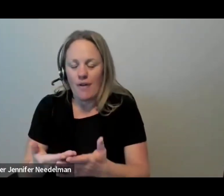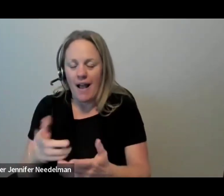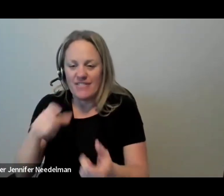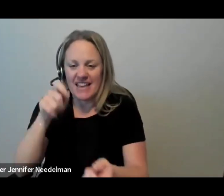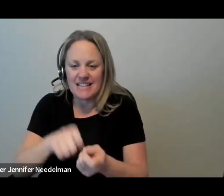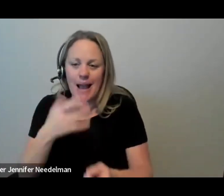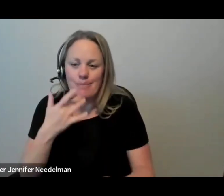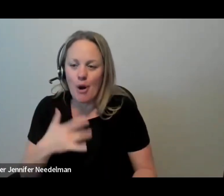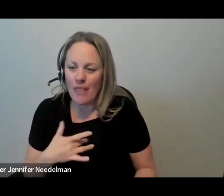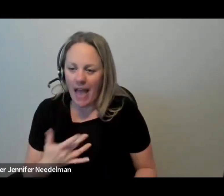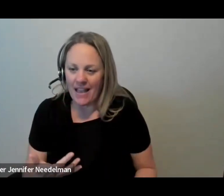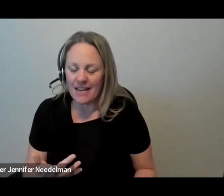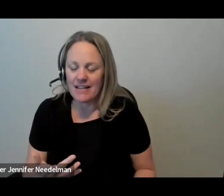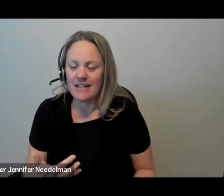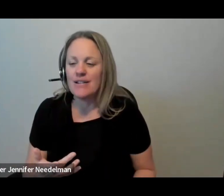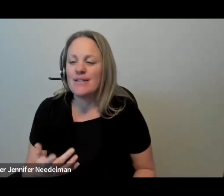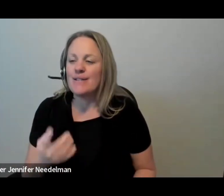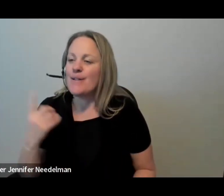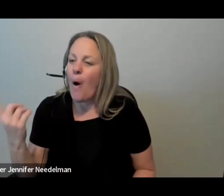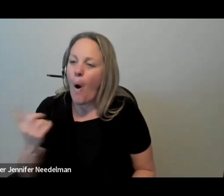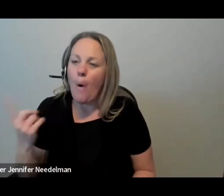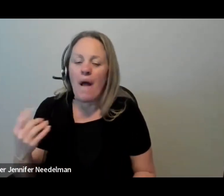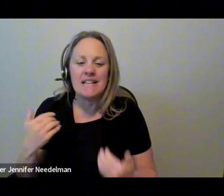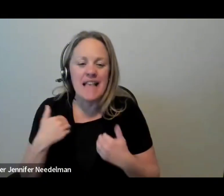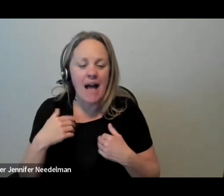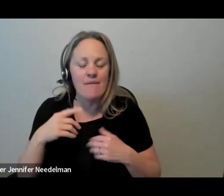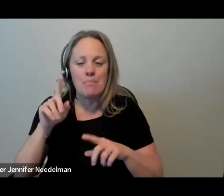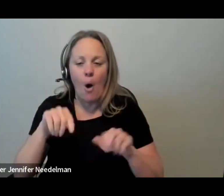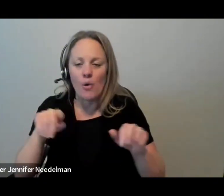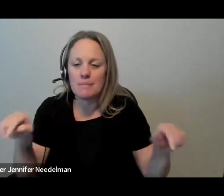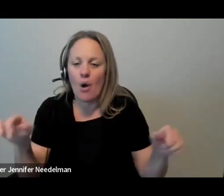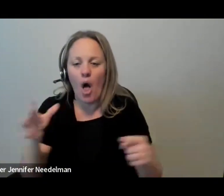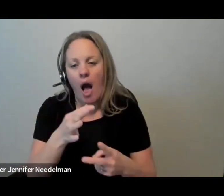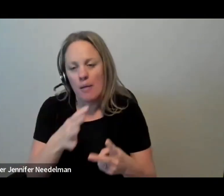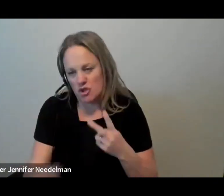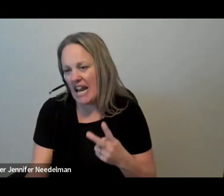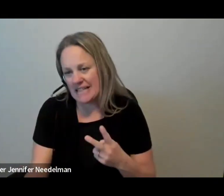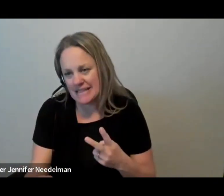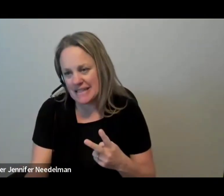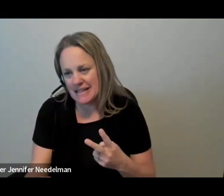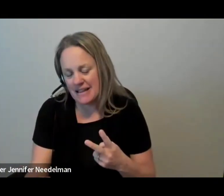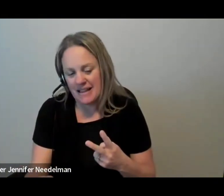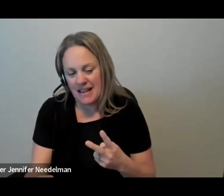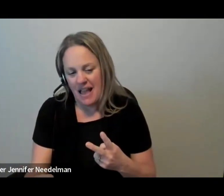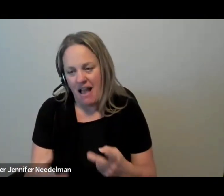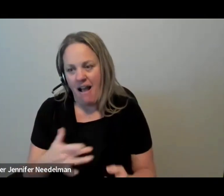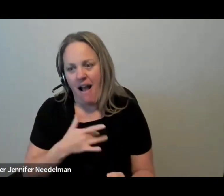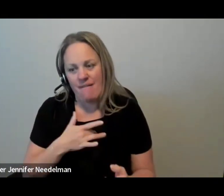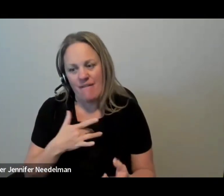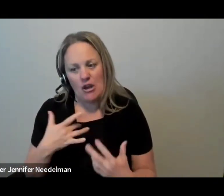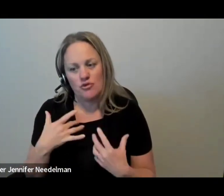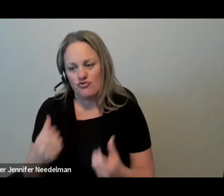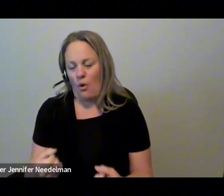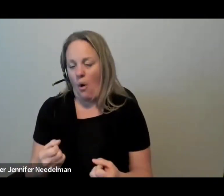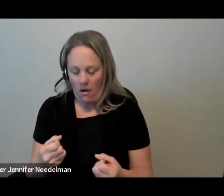Always having multiple options for input is something that I am like so keen on right now